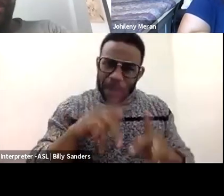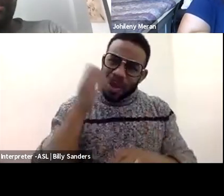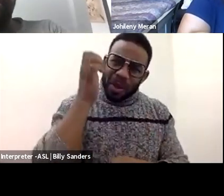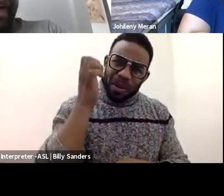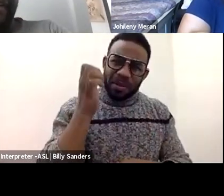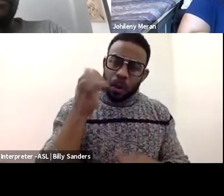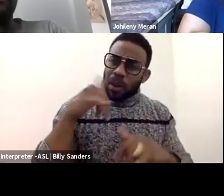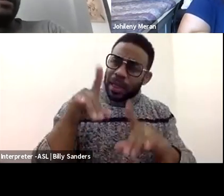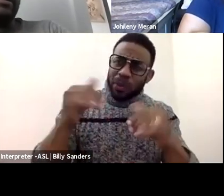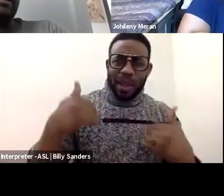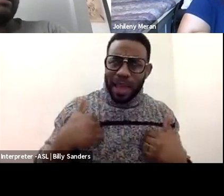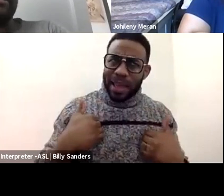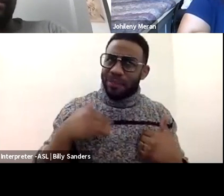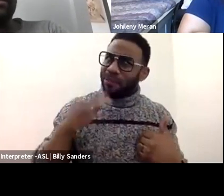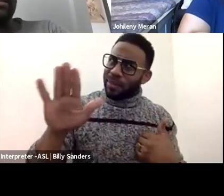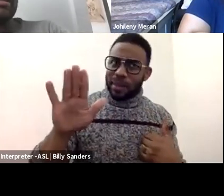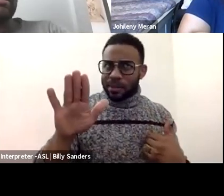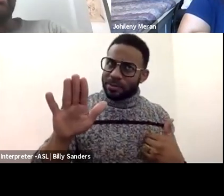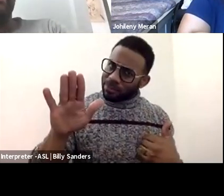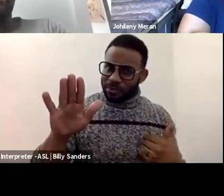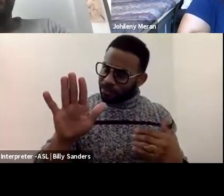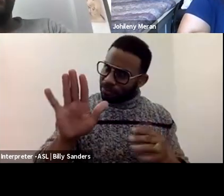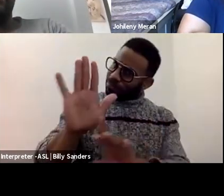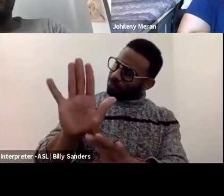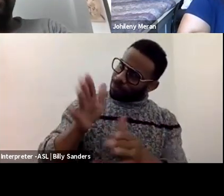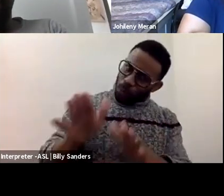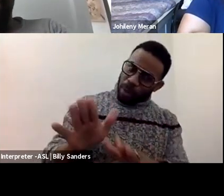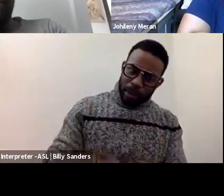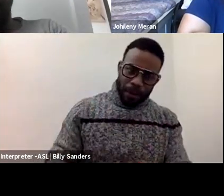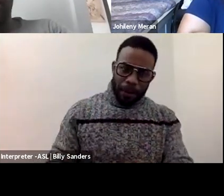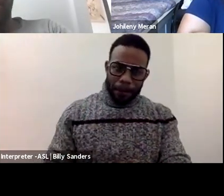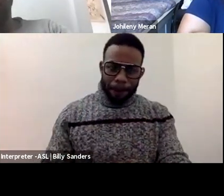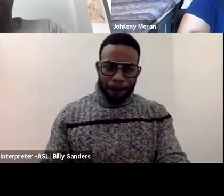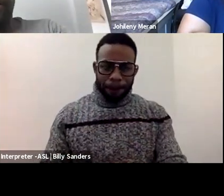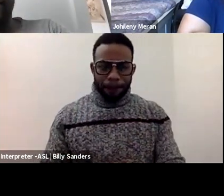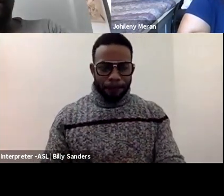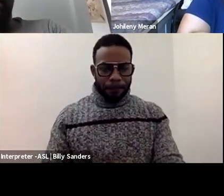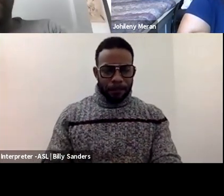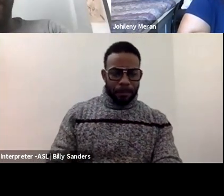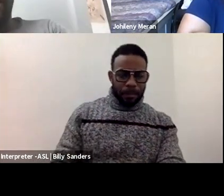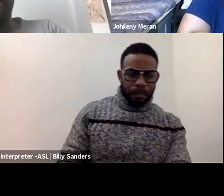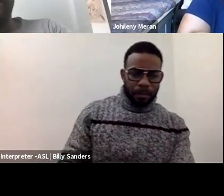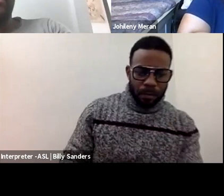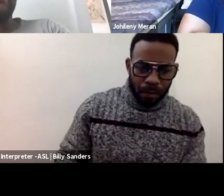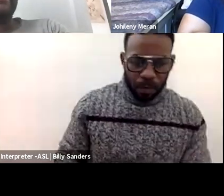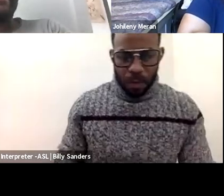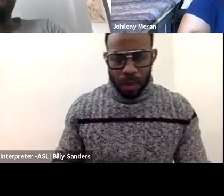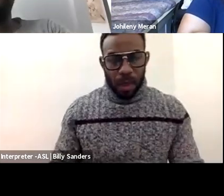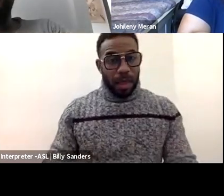while they do have their idiosyncrasies, they are exposed to much more. The side effect